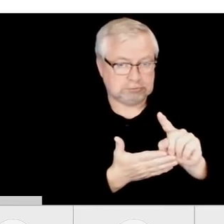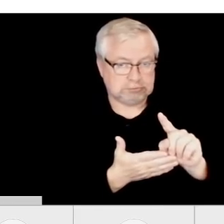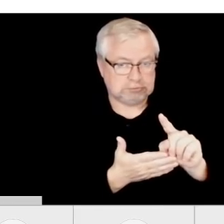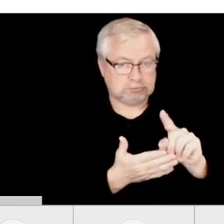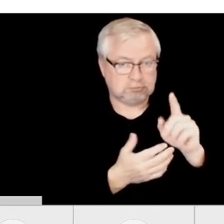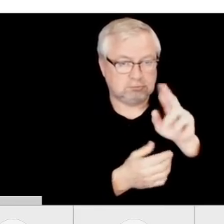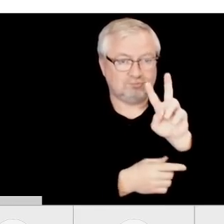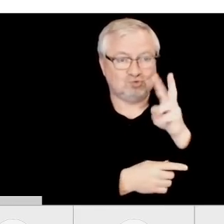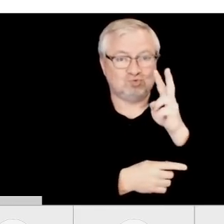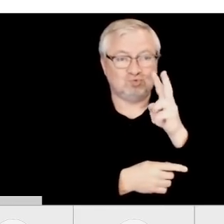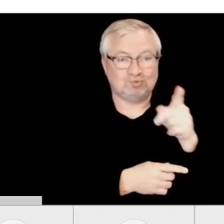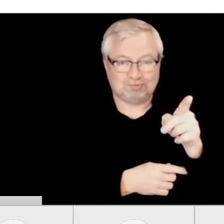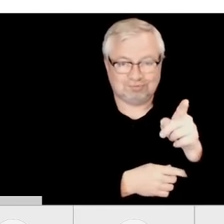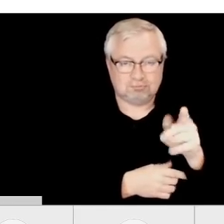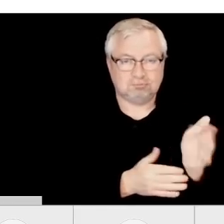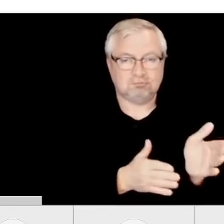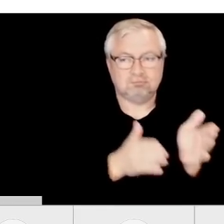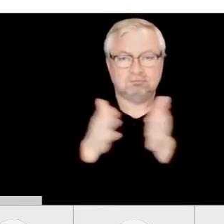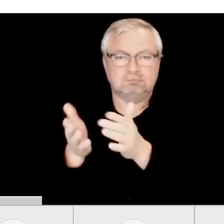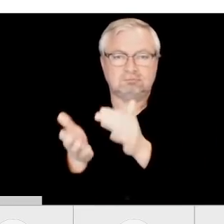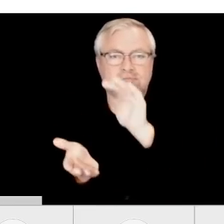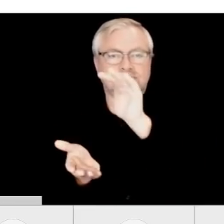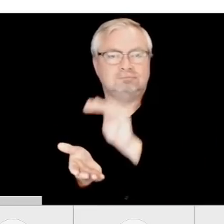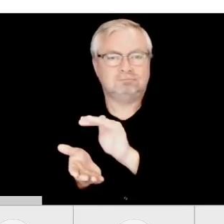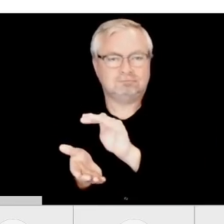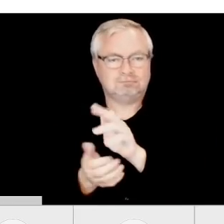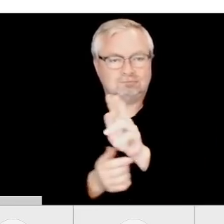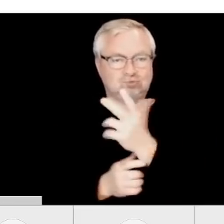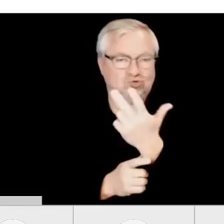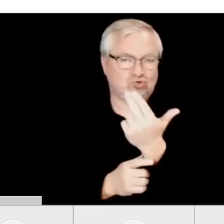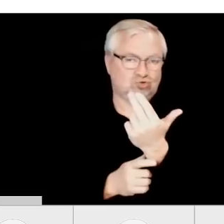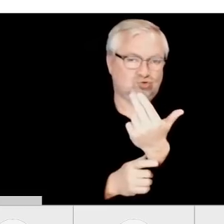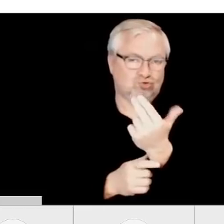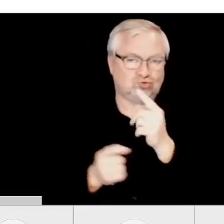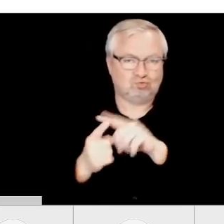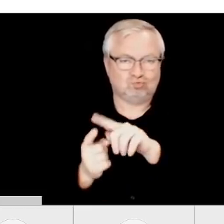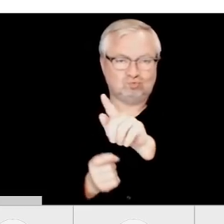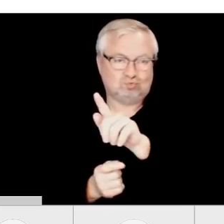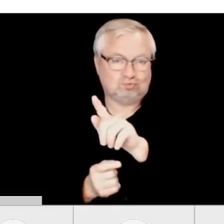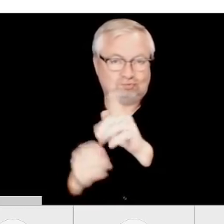13 weeks instead of 16 weeks. So shorter time until peak.